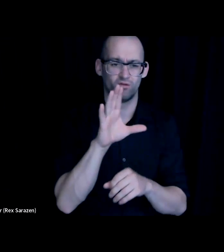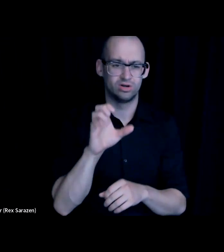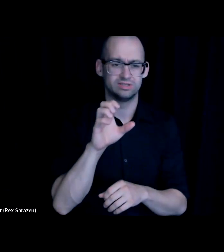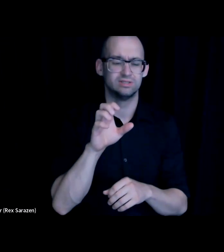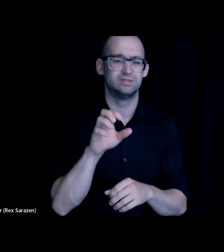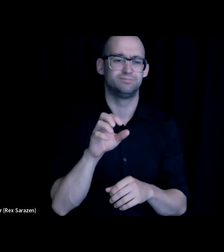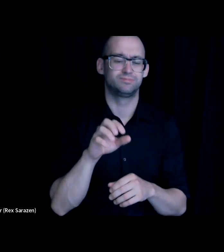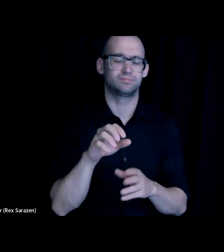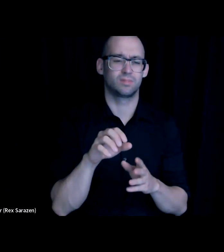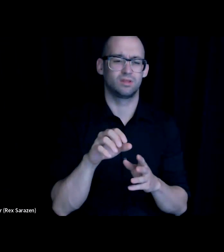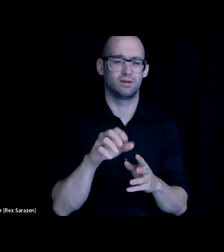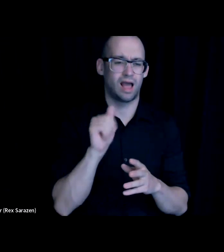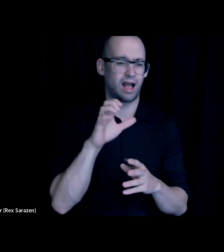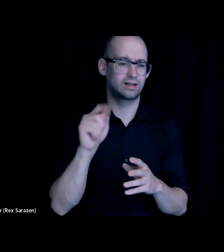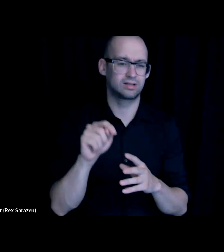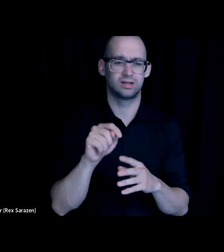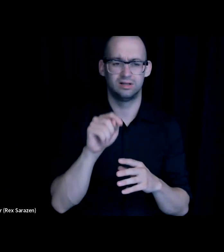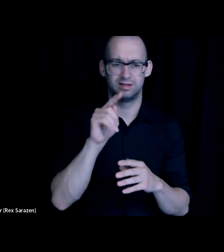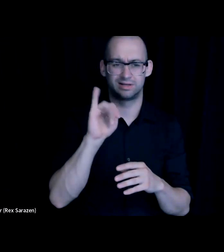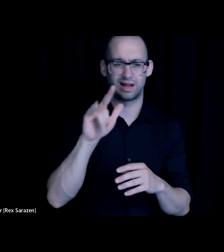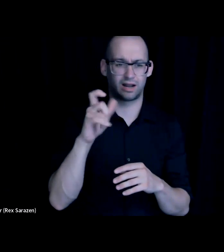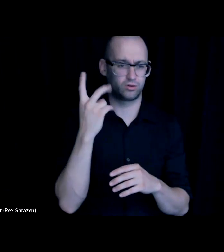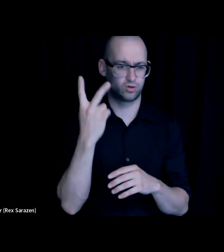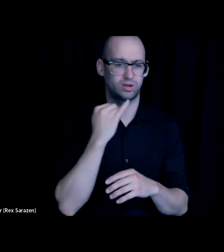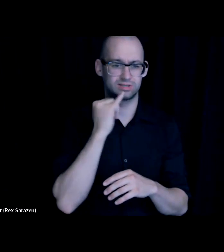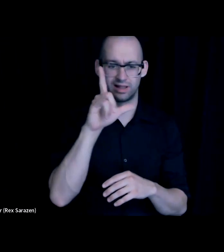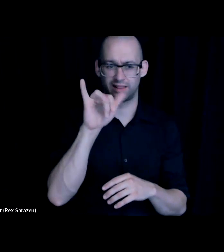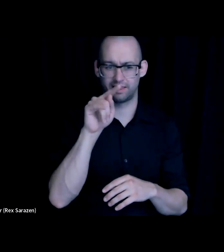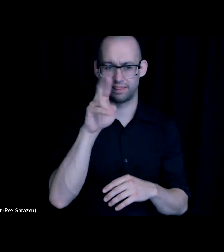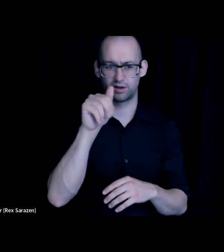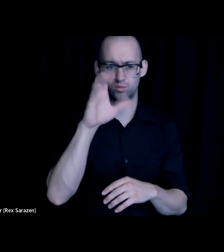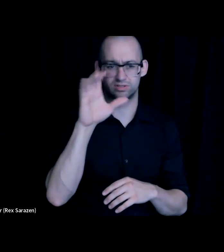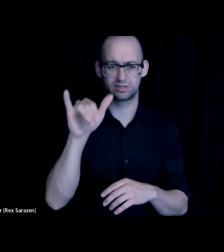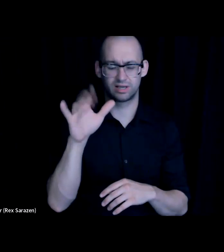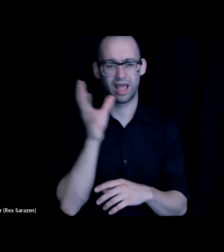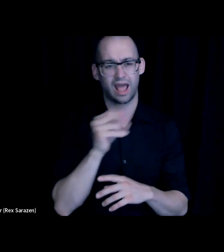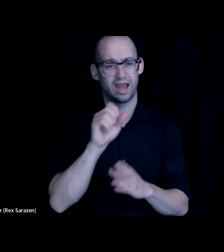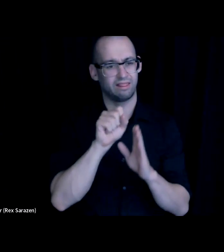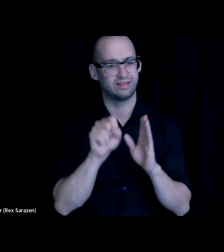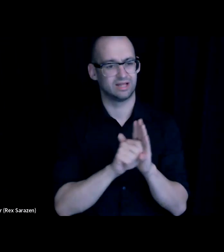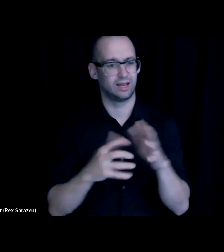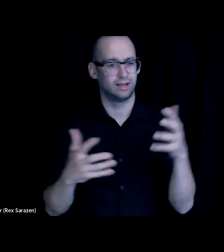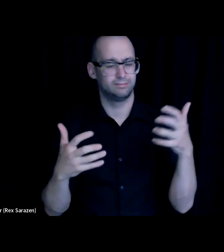literacy and then the State also has matched, and also given us some money to continue our